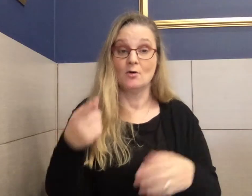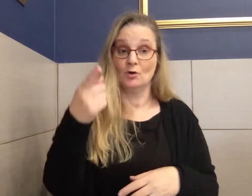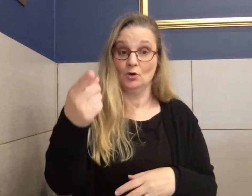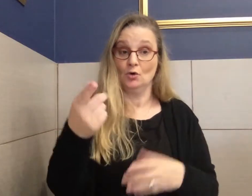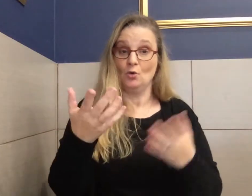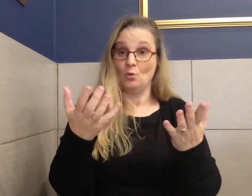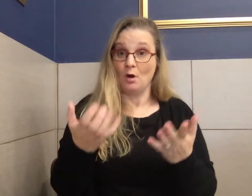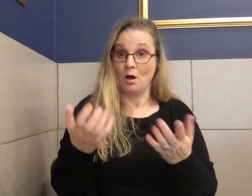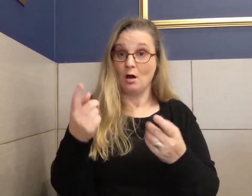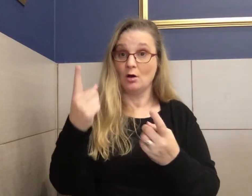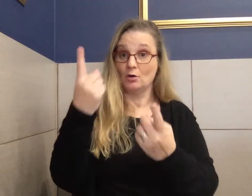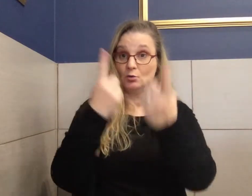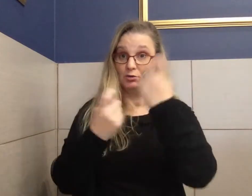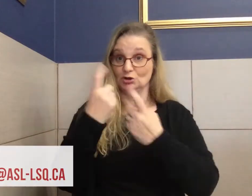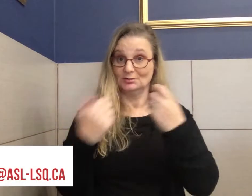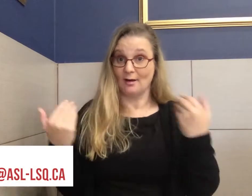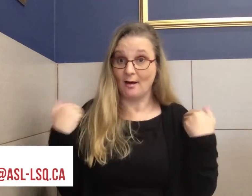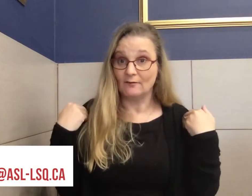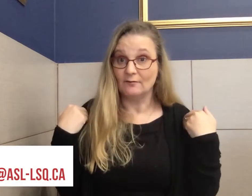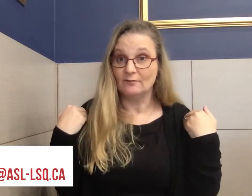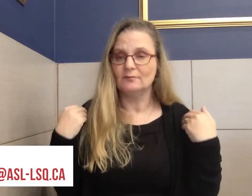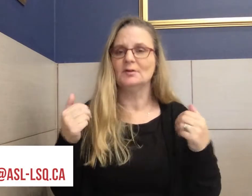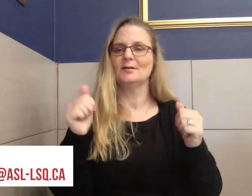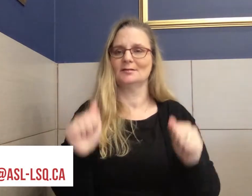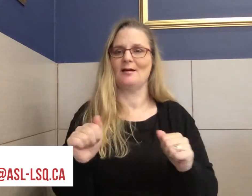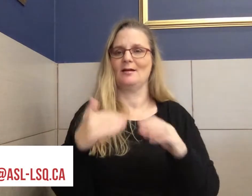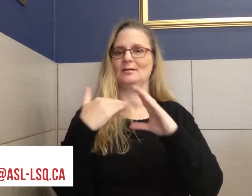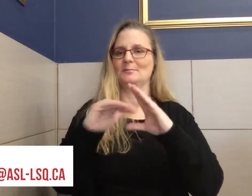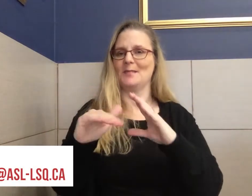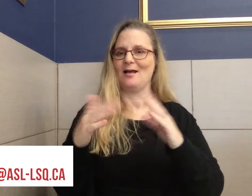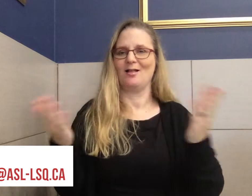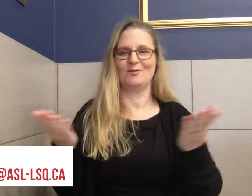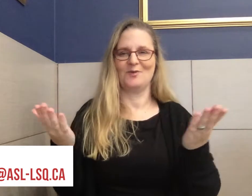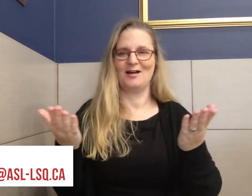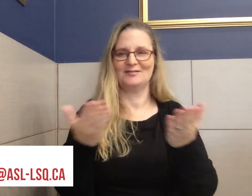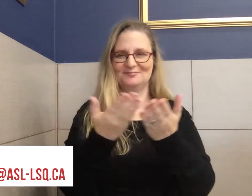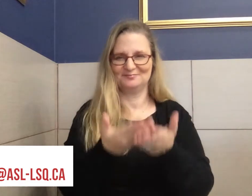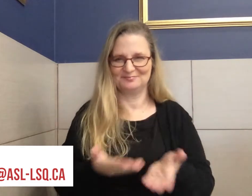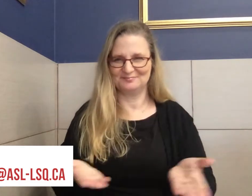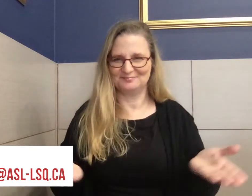Any questions can be asked at info@asl-lsq.ca